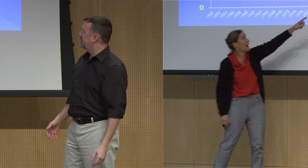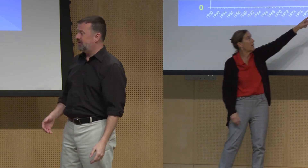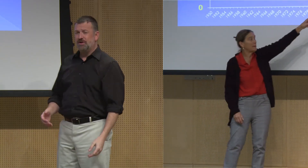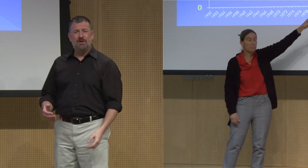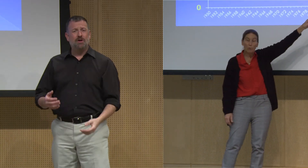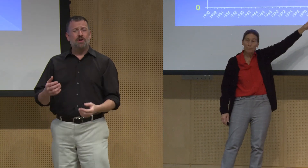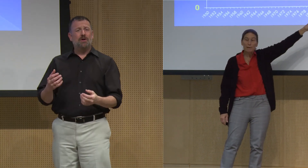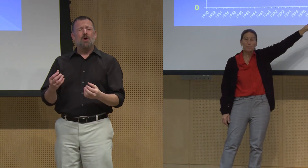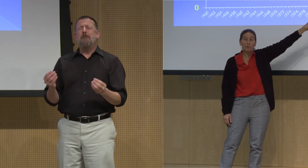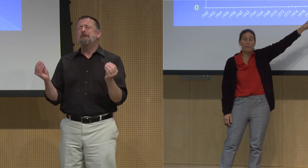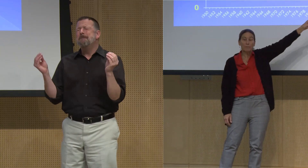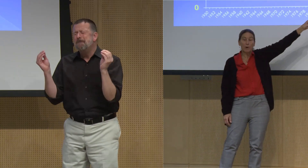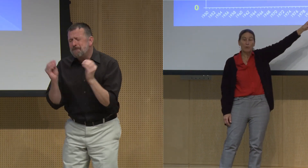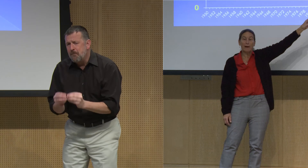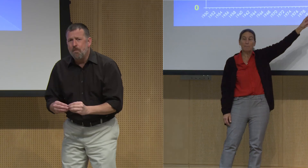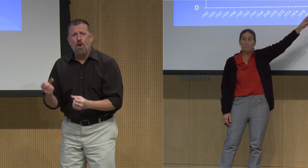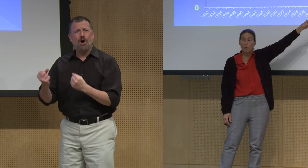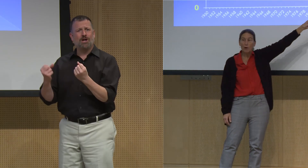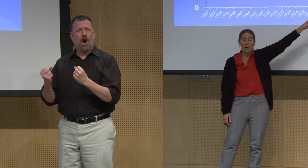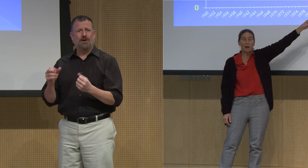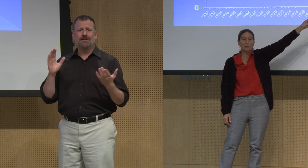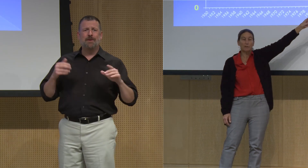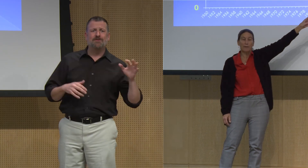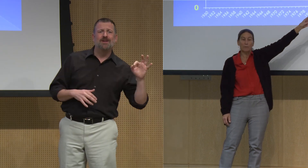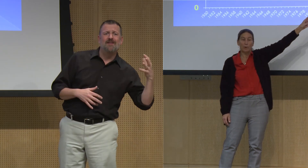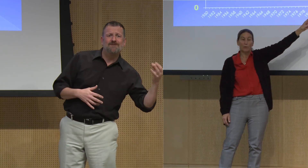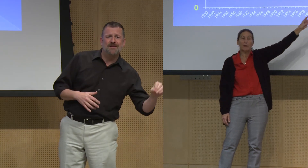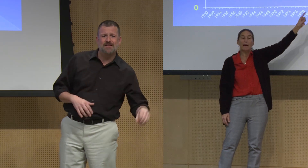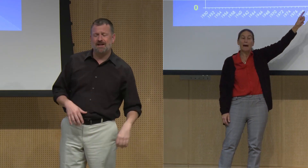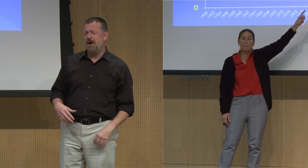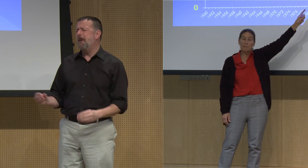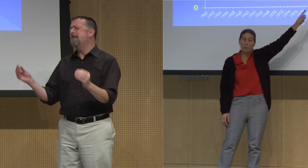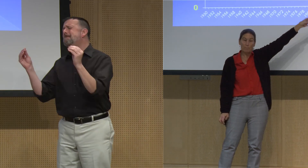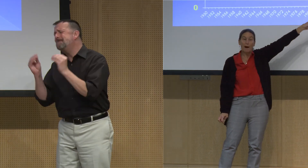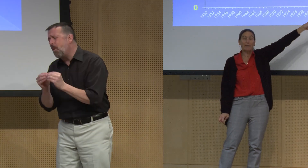FOR HOW MANY MORE PEOPLE ARE ON THE ROAD, HOW MANY MORE CARS ARE ON THE ROAD, HOW MANY MORE MILES ARE